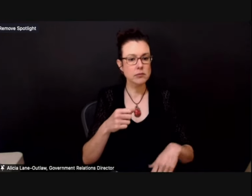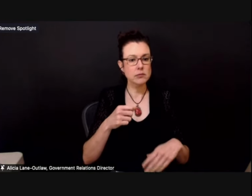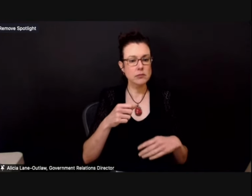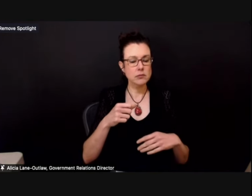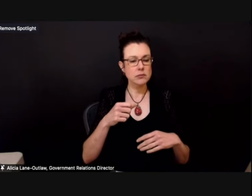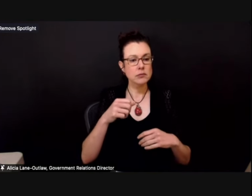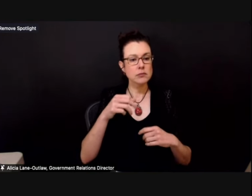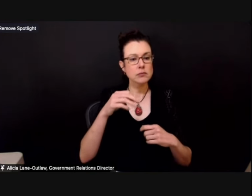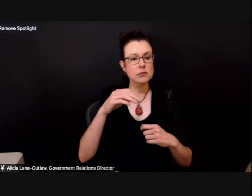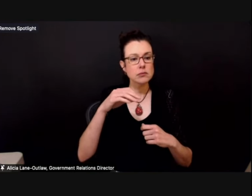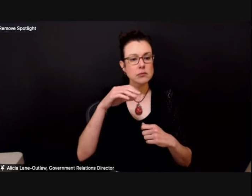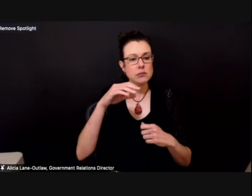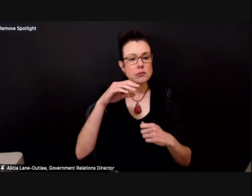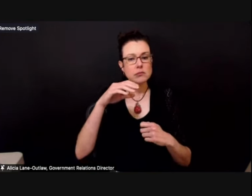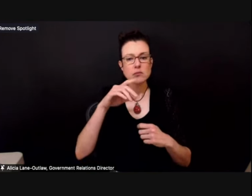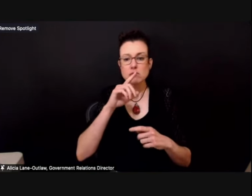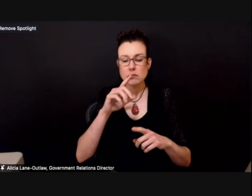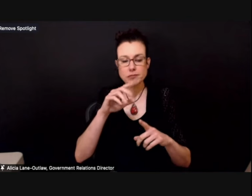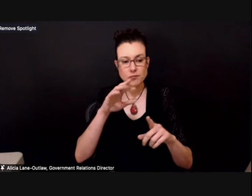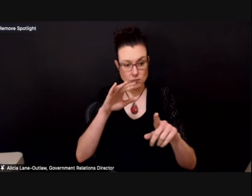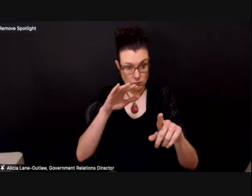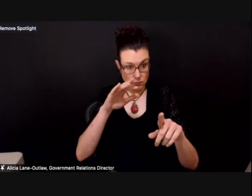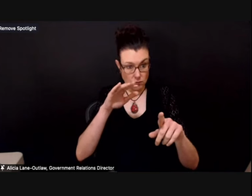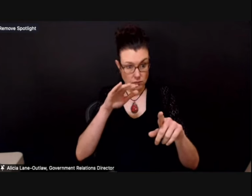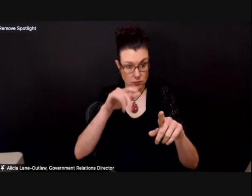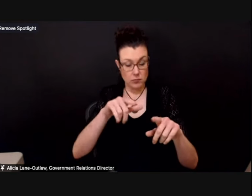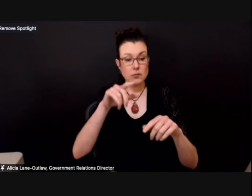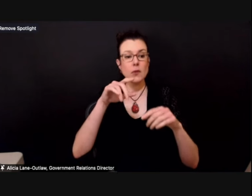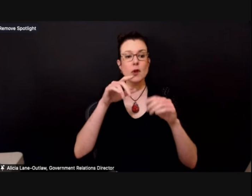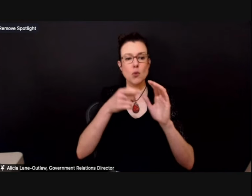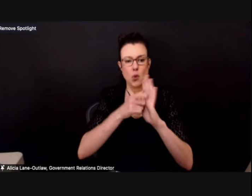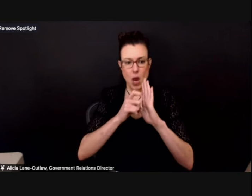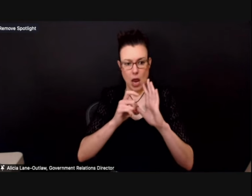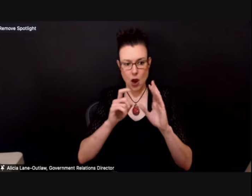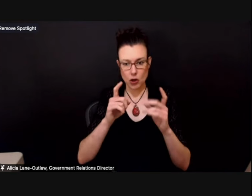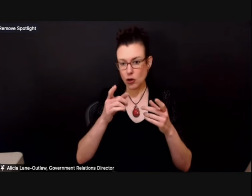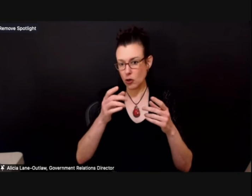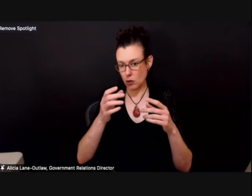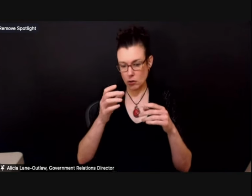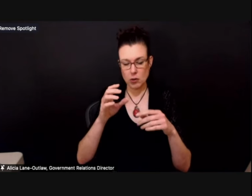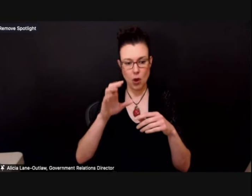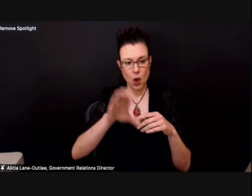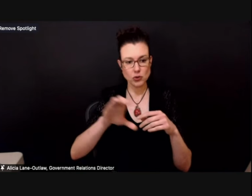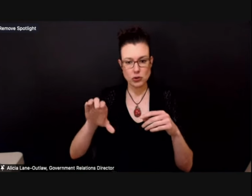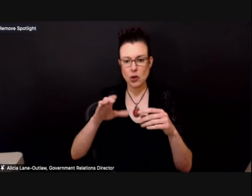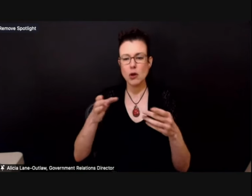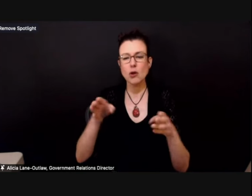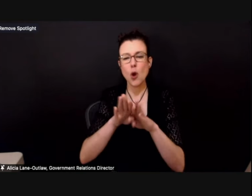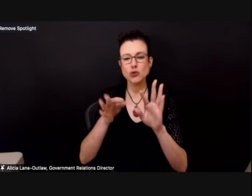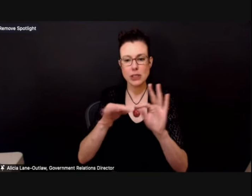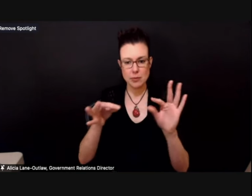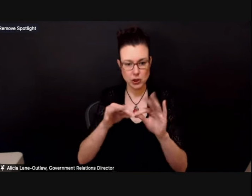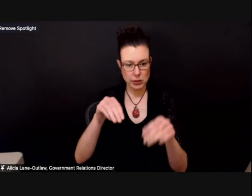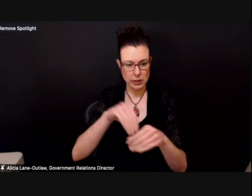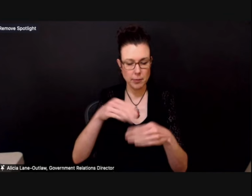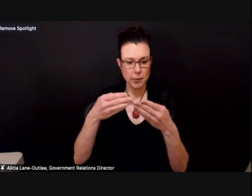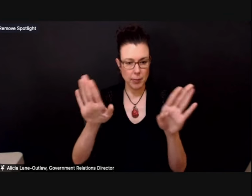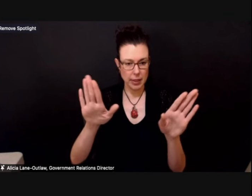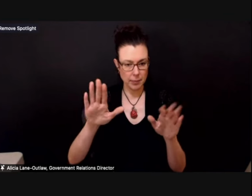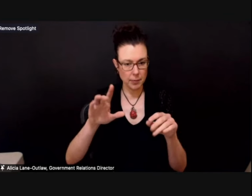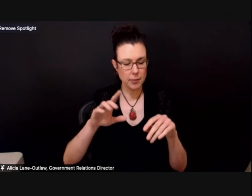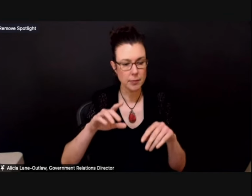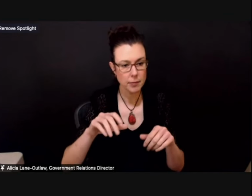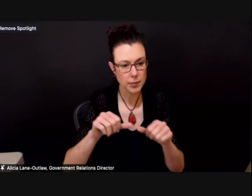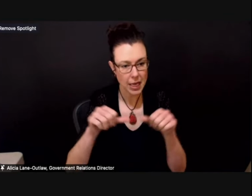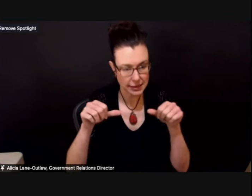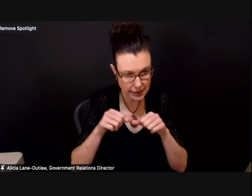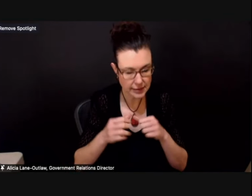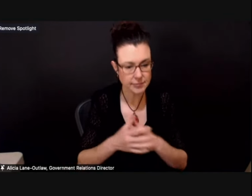Require Closed Captioning in Public Places